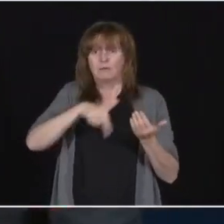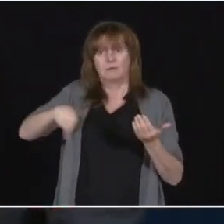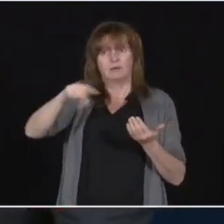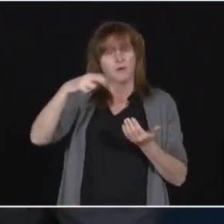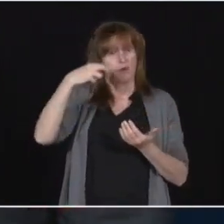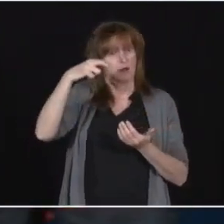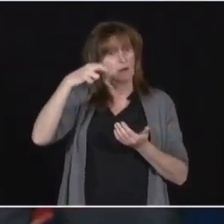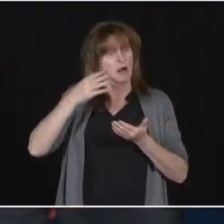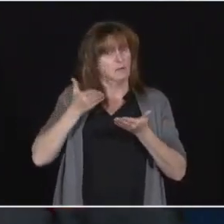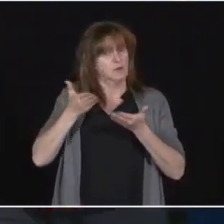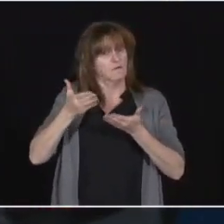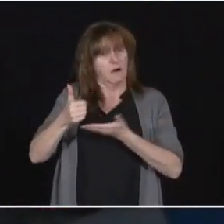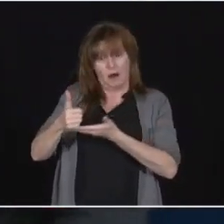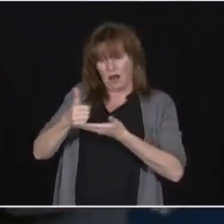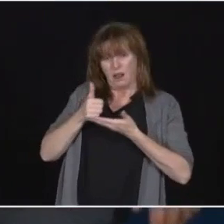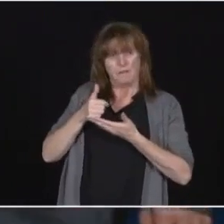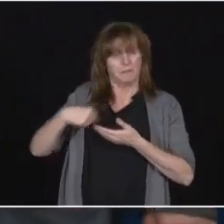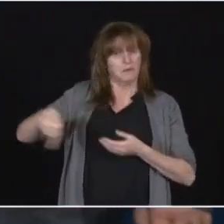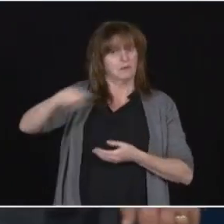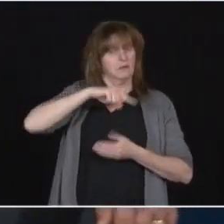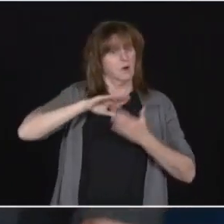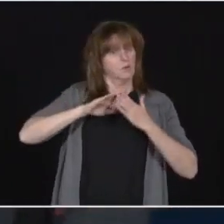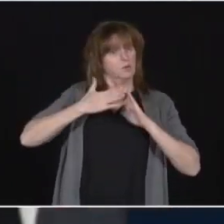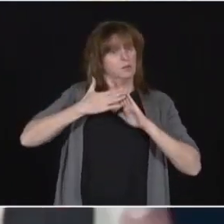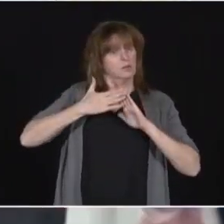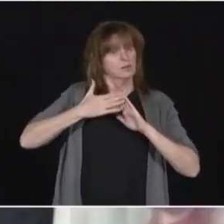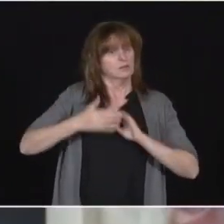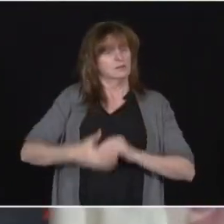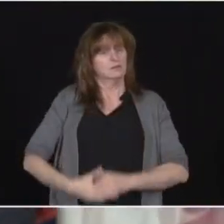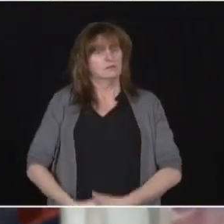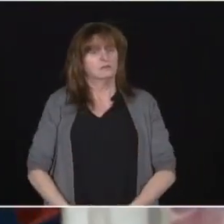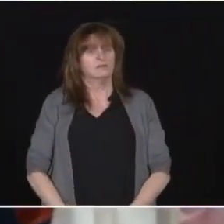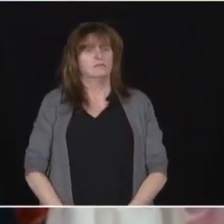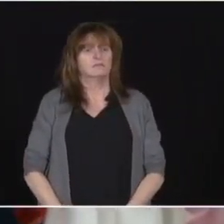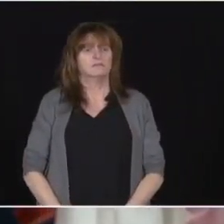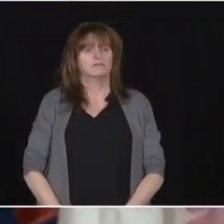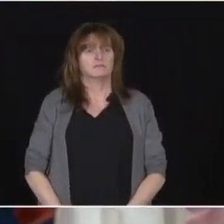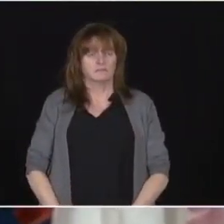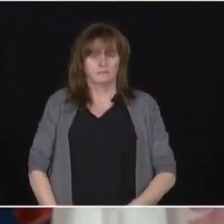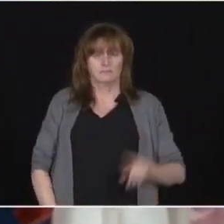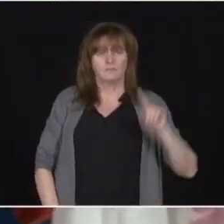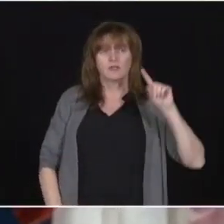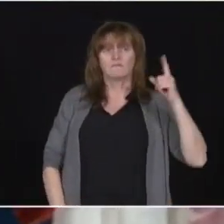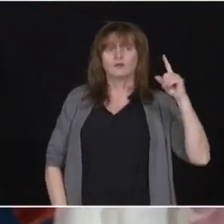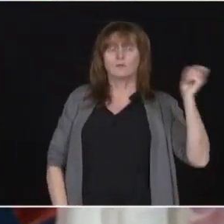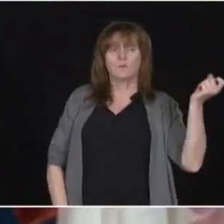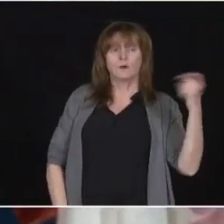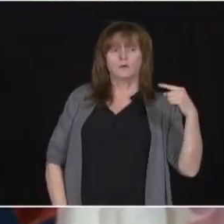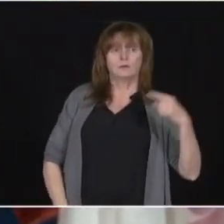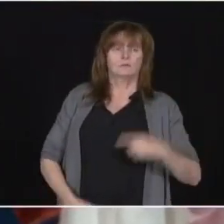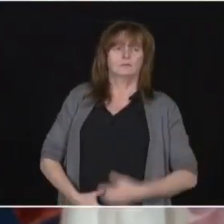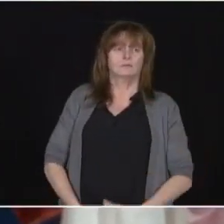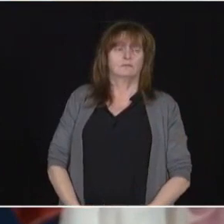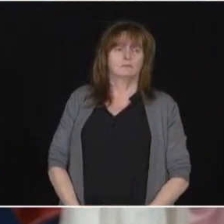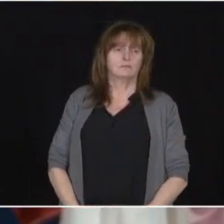We will go to the phone line for questions. First question. SPEAKER: First question comes from Travis from Global News.